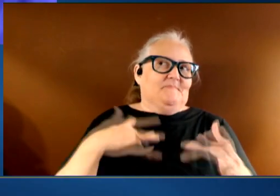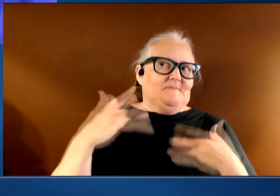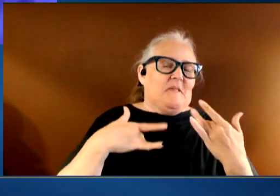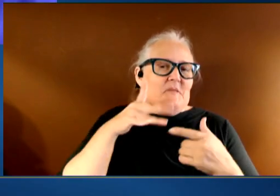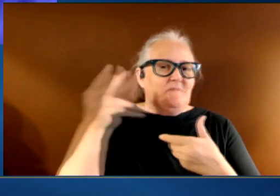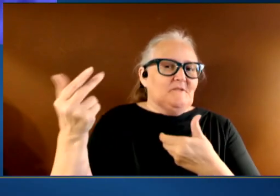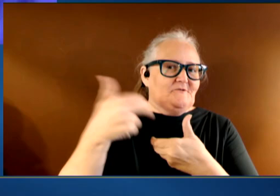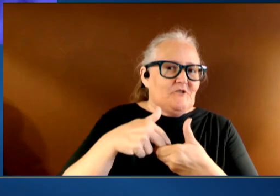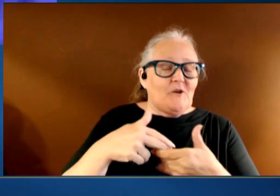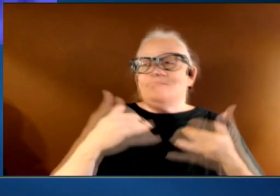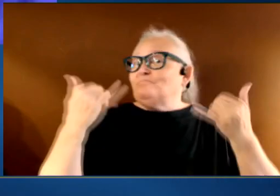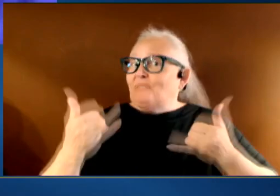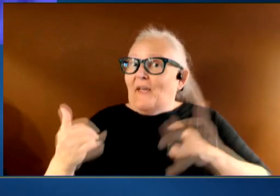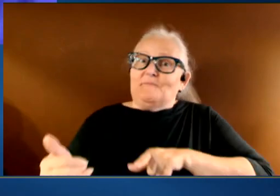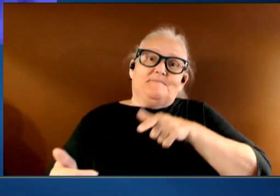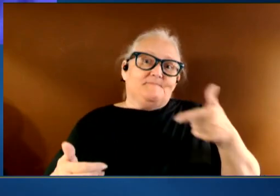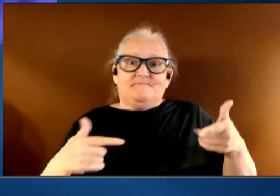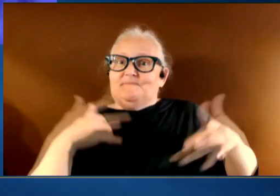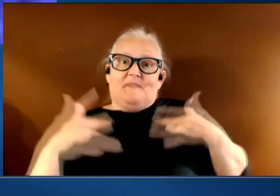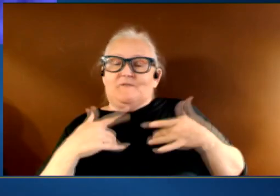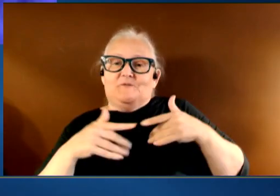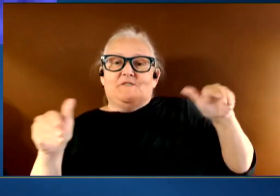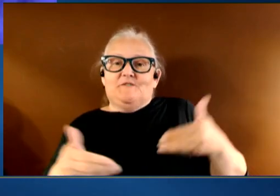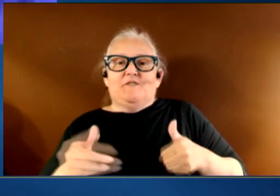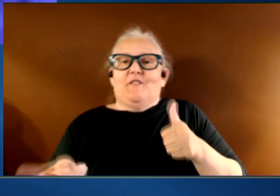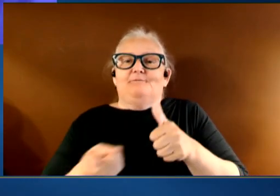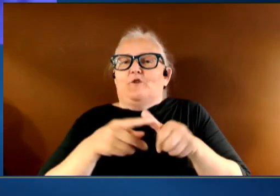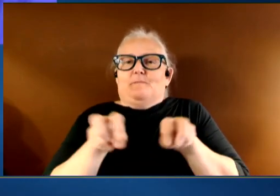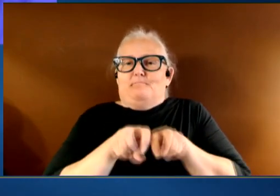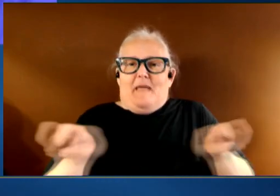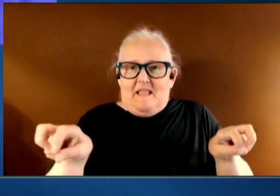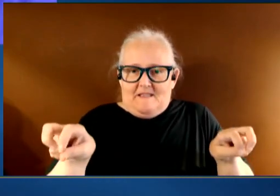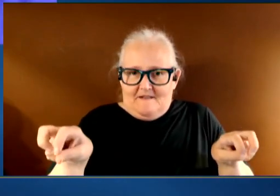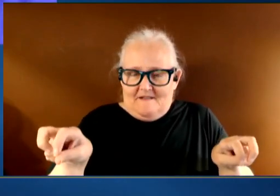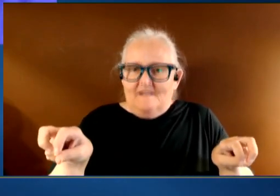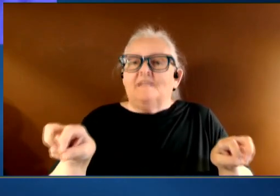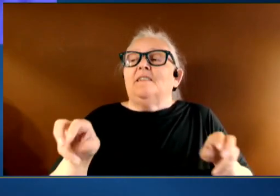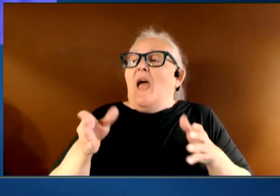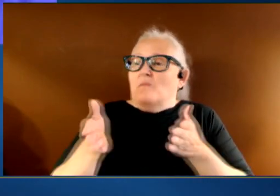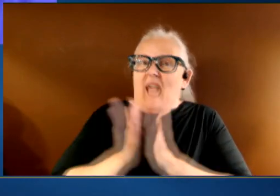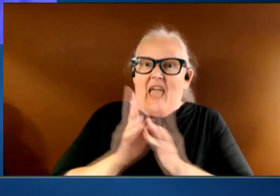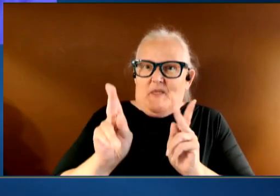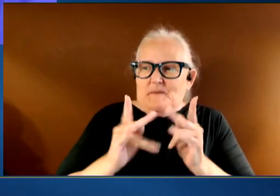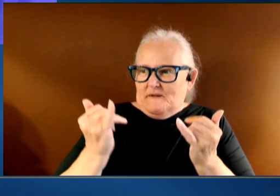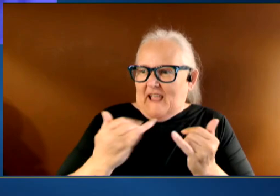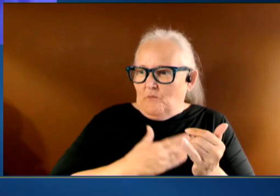introduce our first panel, and our first panel, you are welcome to start coming onto the stage.